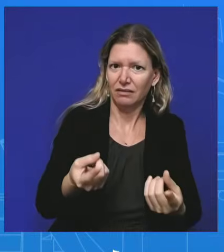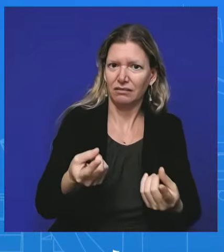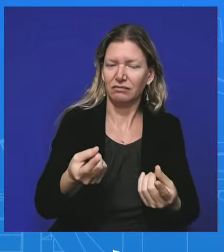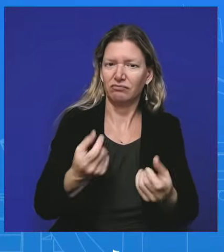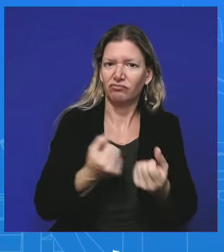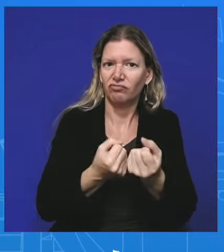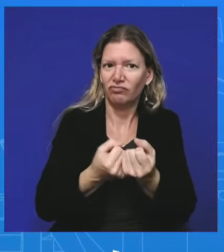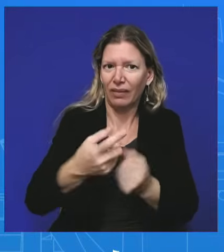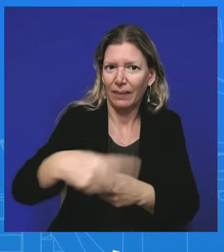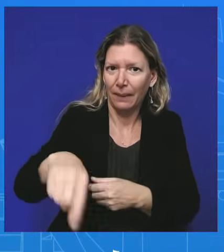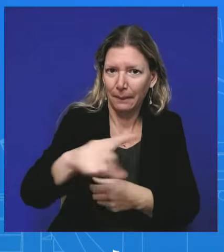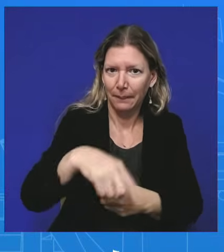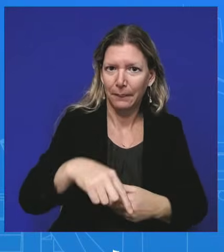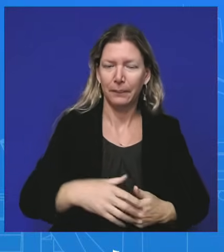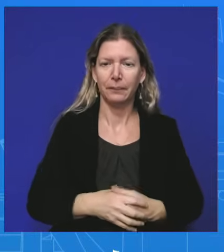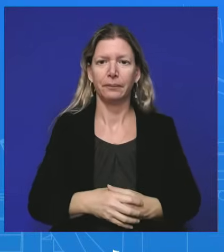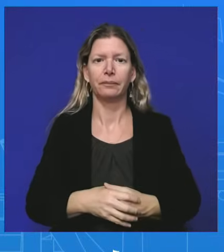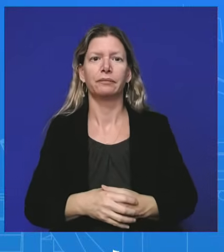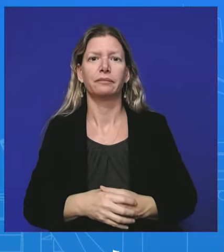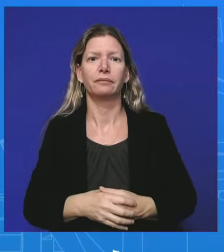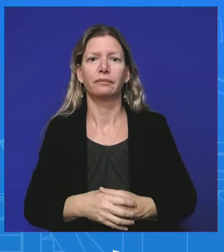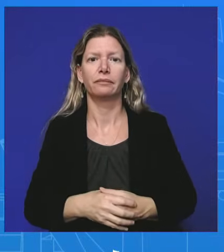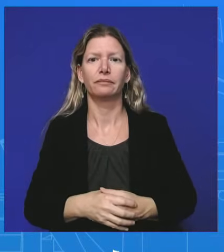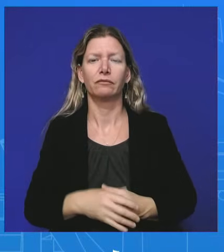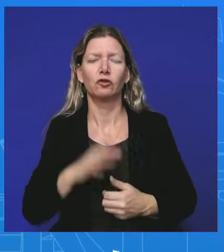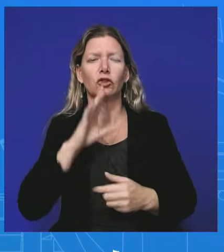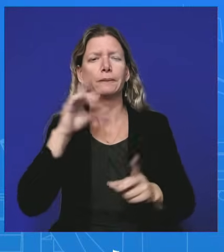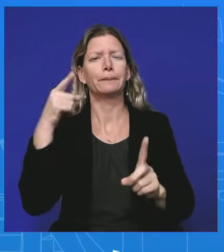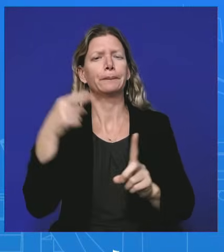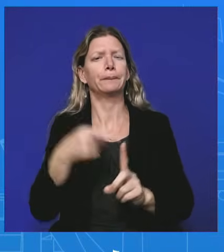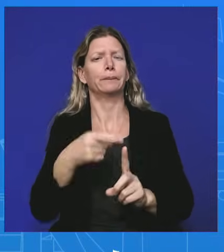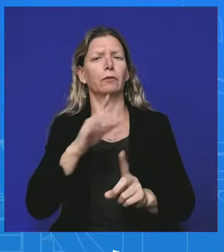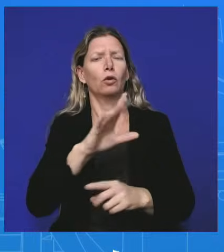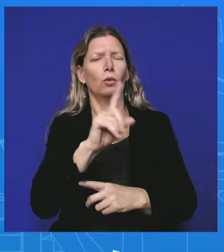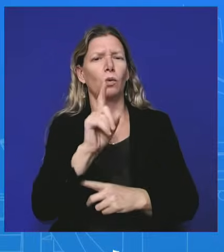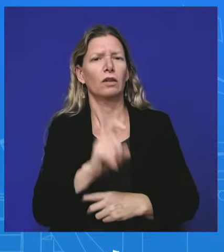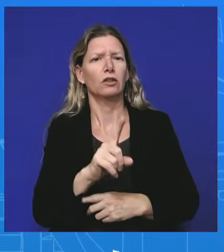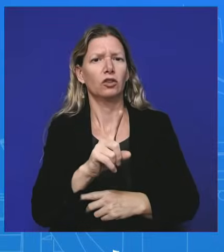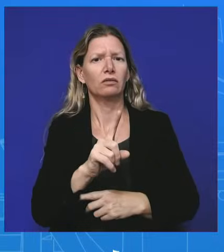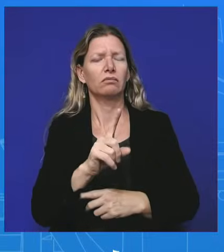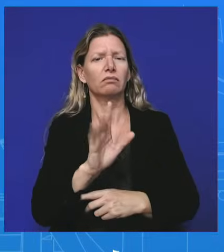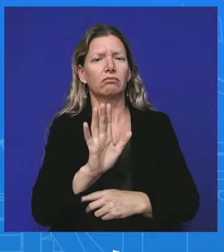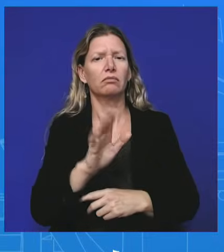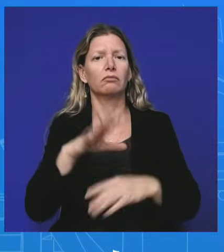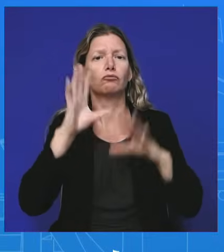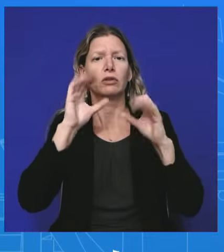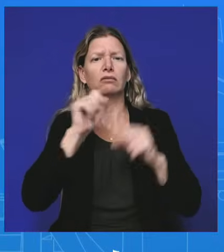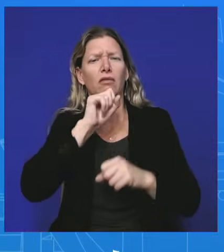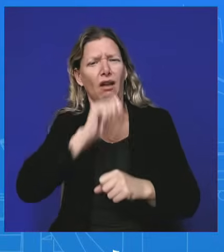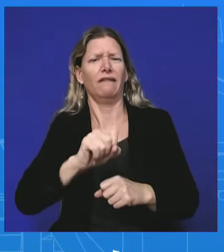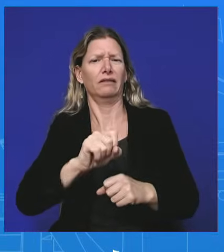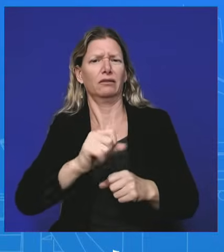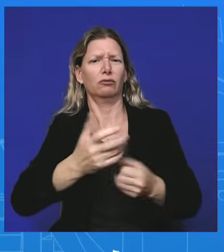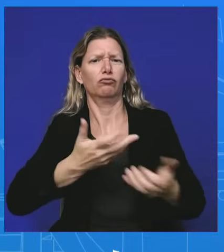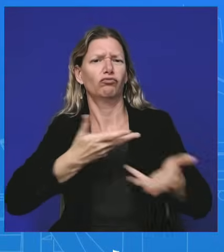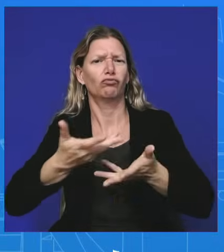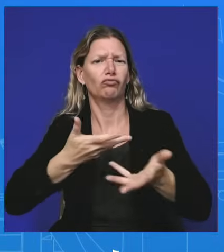you know, the President also loves to hear from people. He does. He loves to hear from what they have to say, what they have to offer. He's going to do that with the Divine Nine.